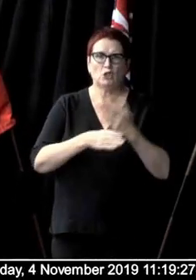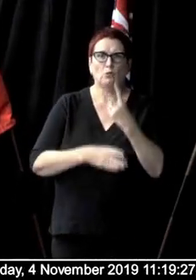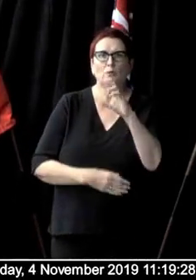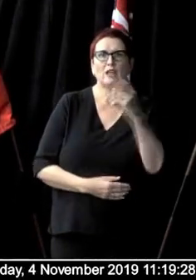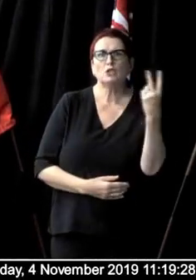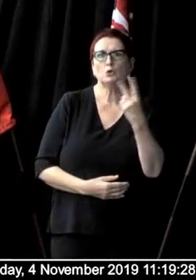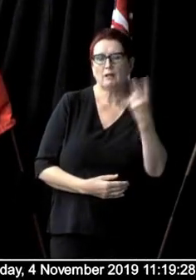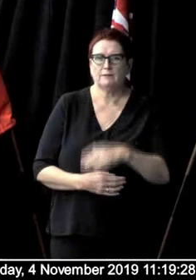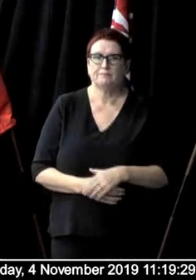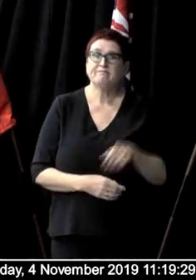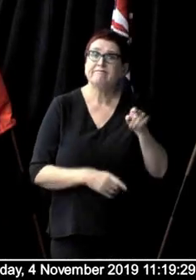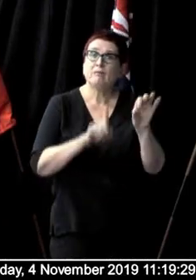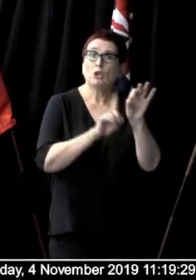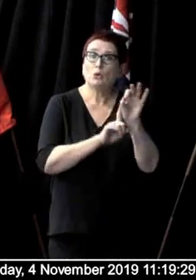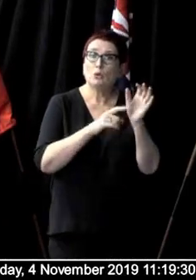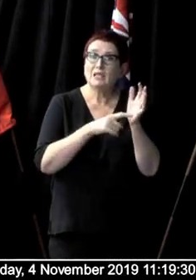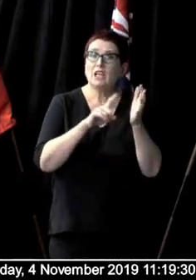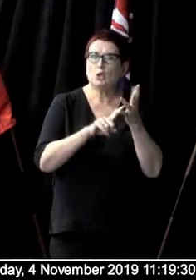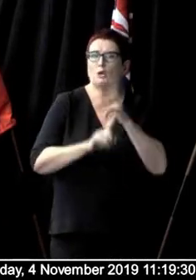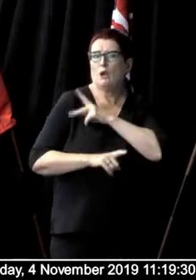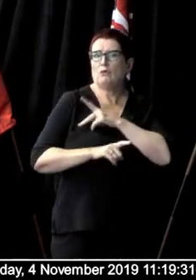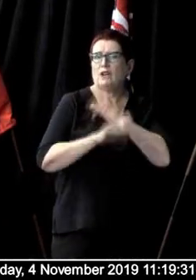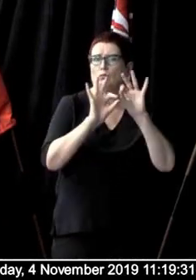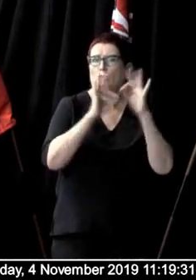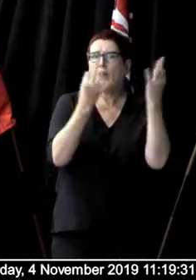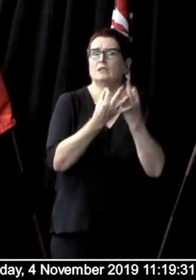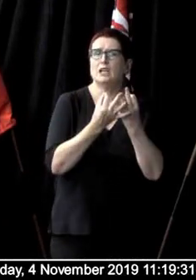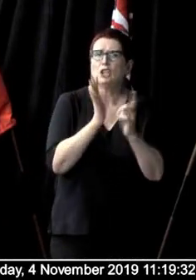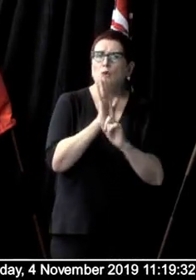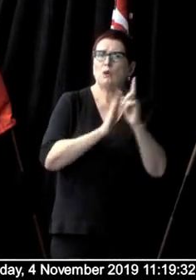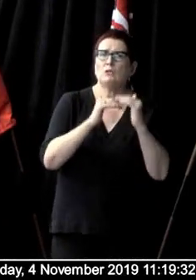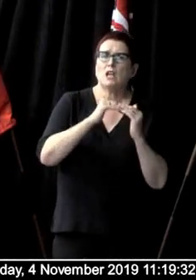The QTU is a professional body which represents more than 47,000 teachers and